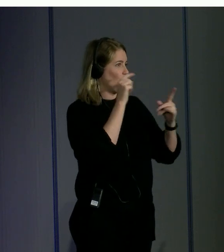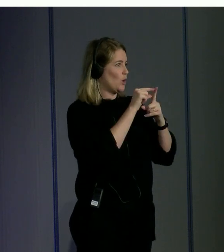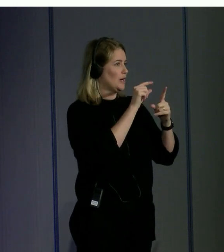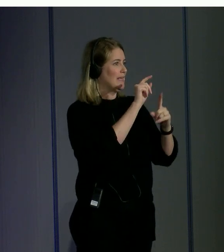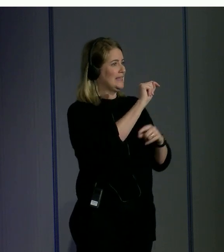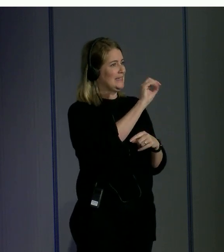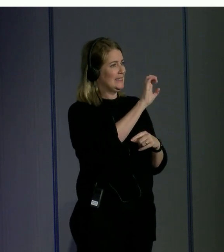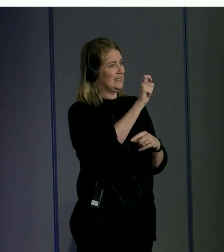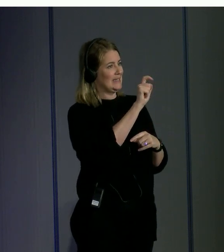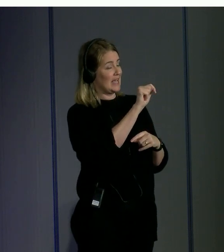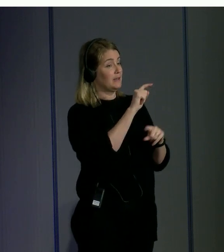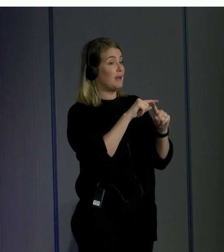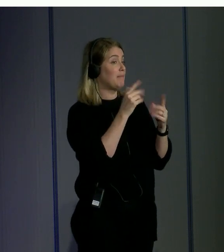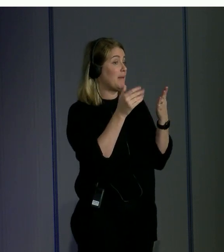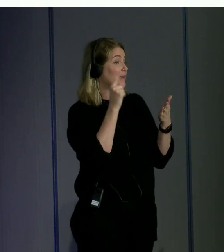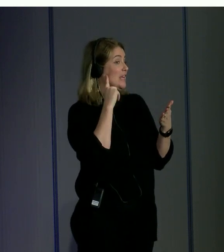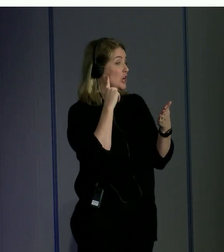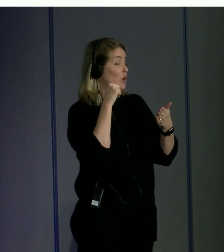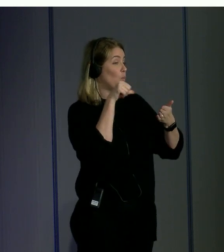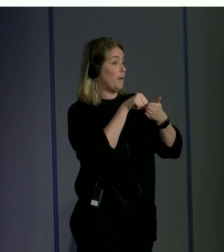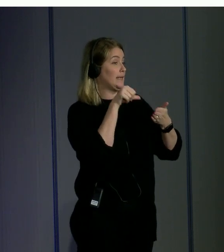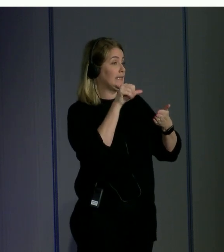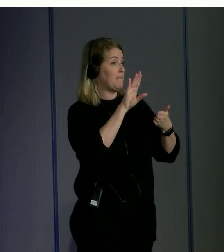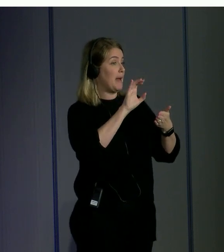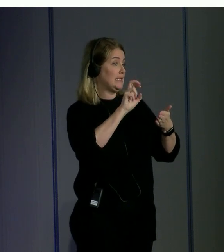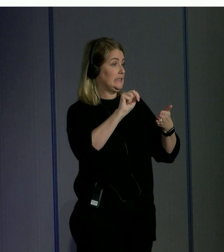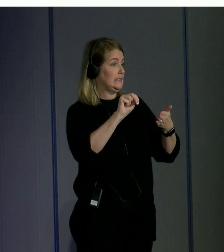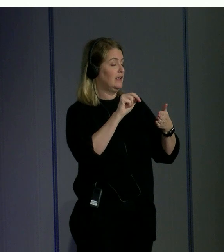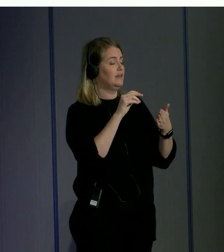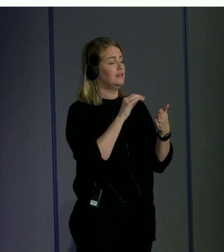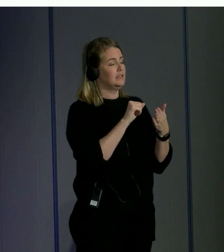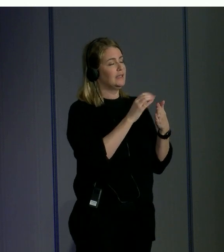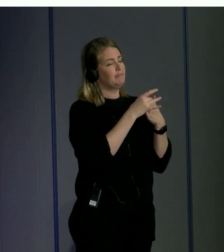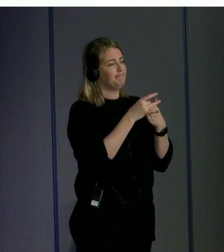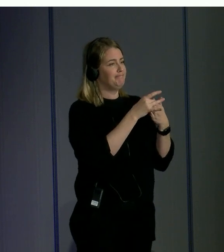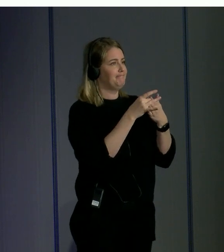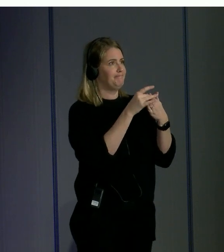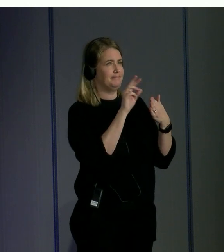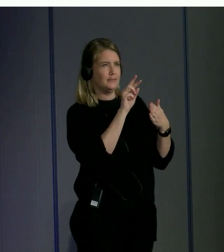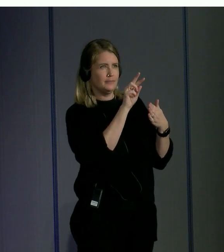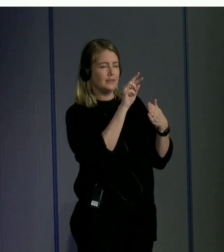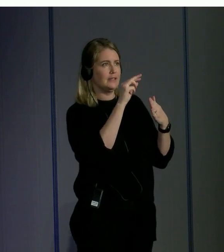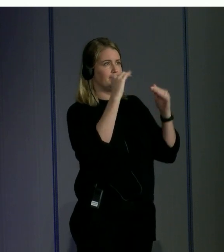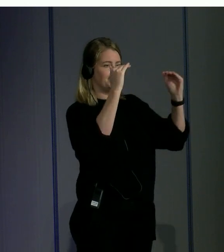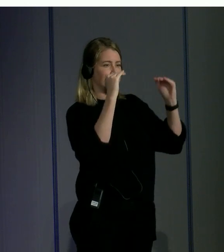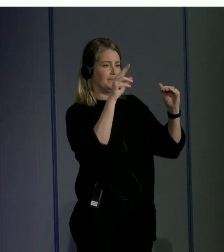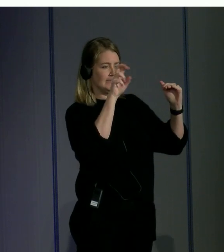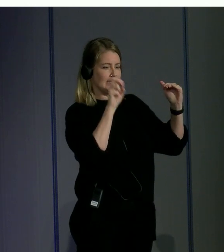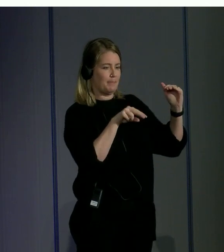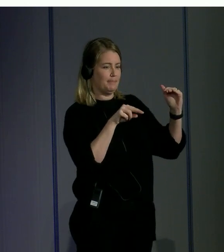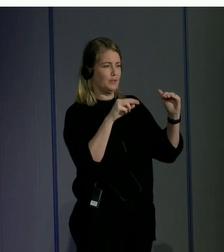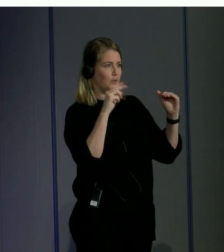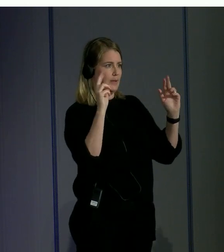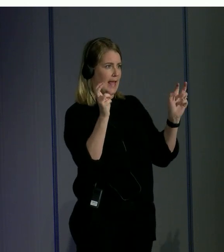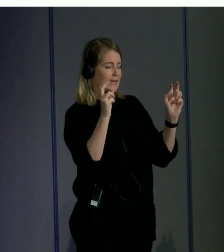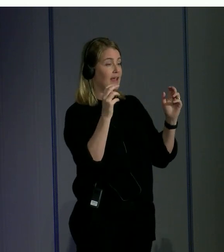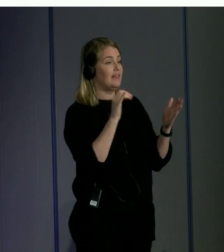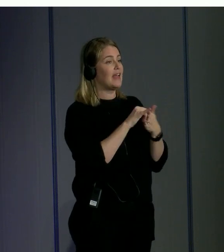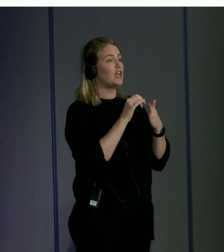But you might hear the word button and you might be able to navigate quickly to a heading. They create function.